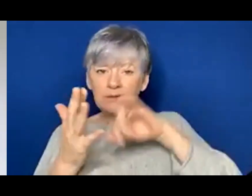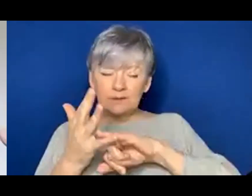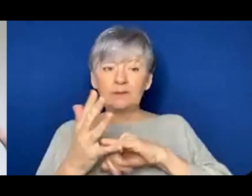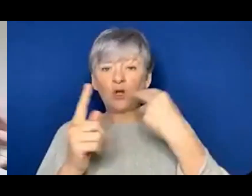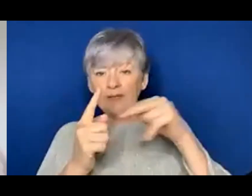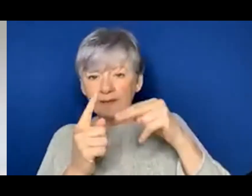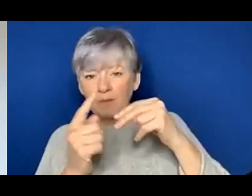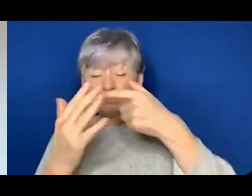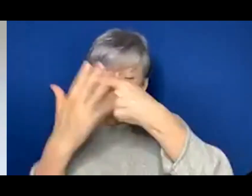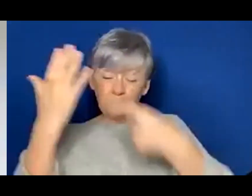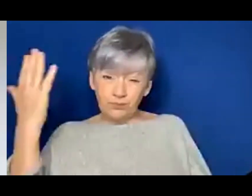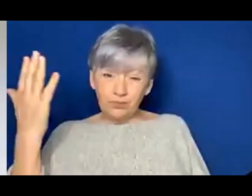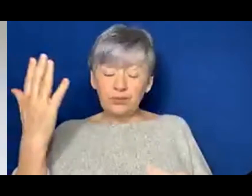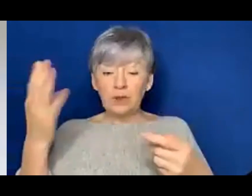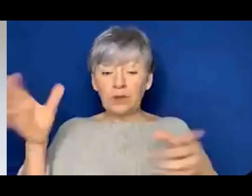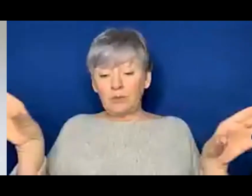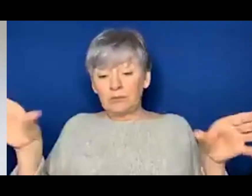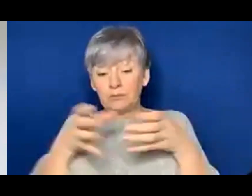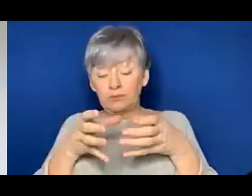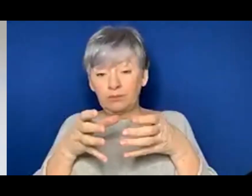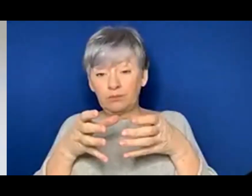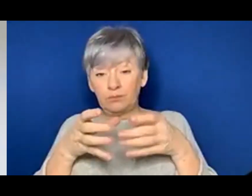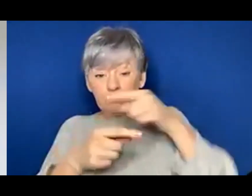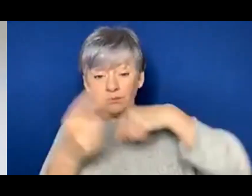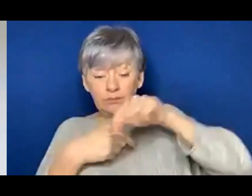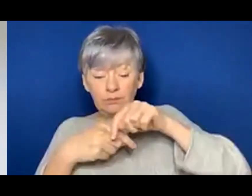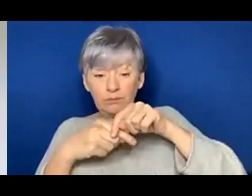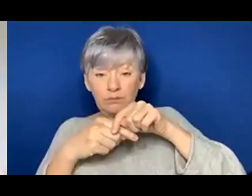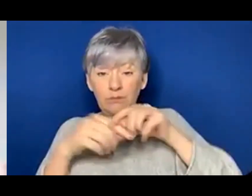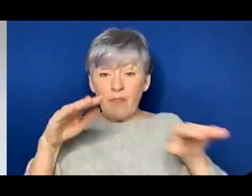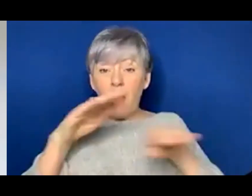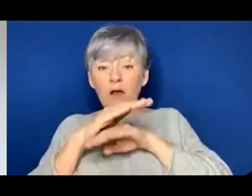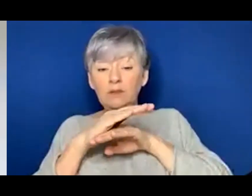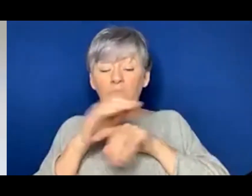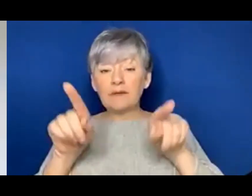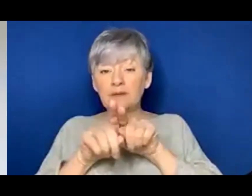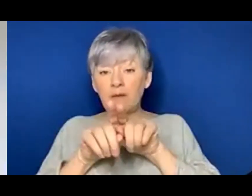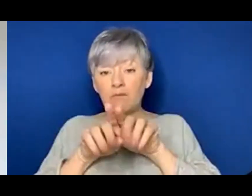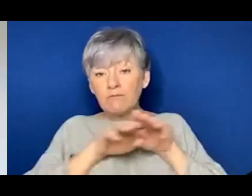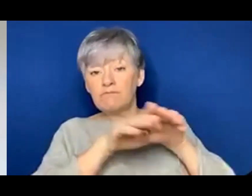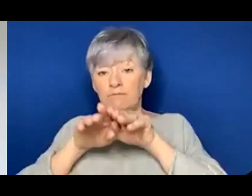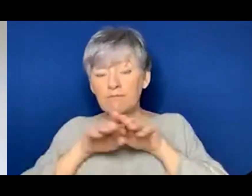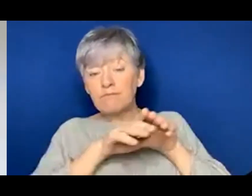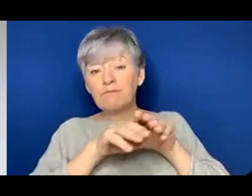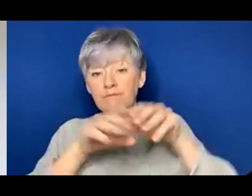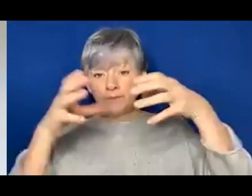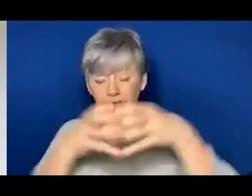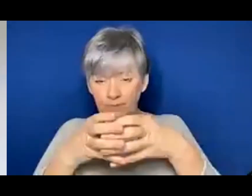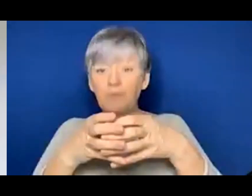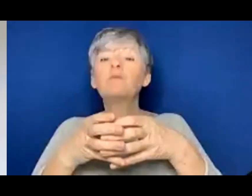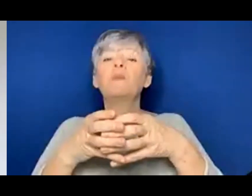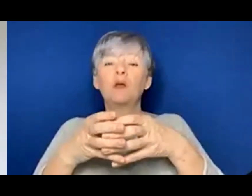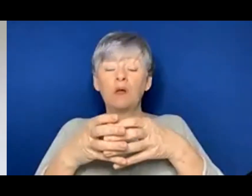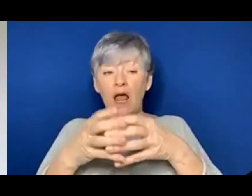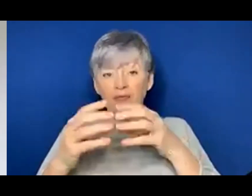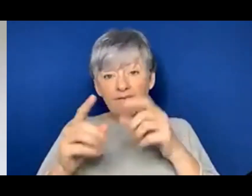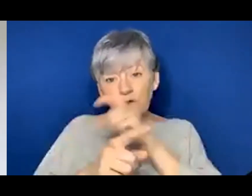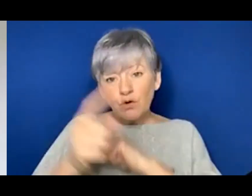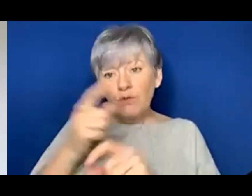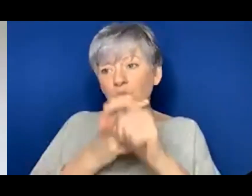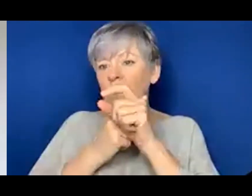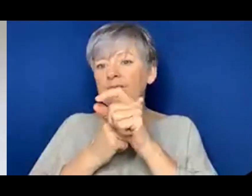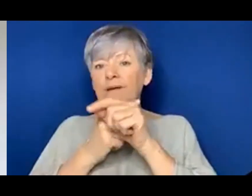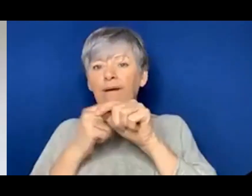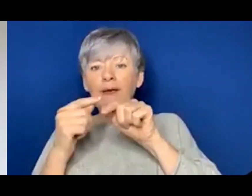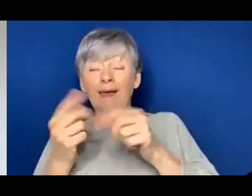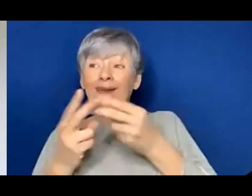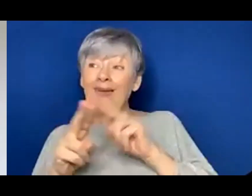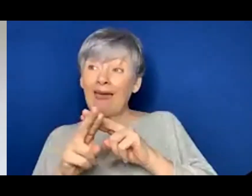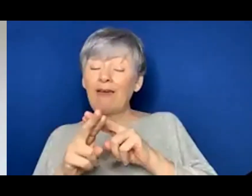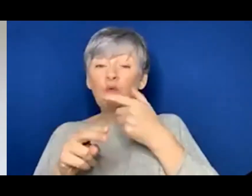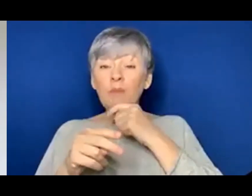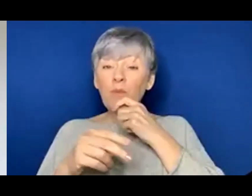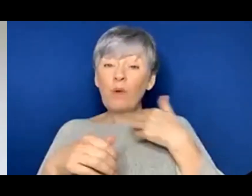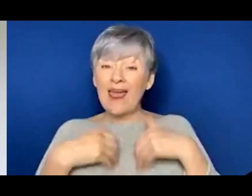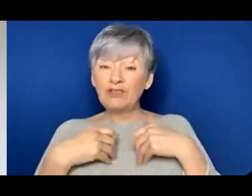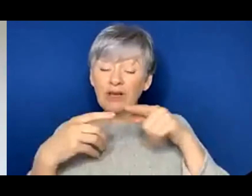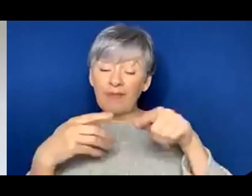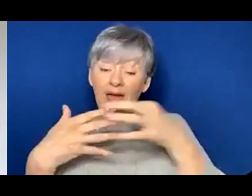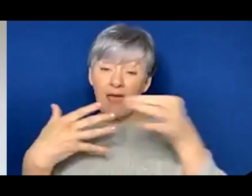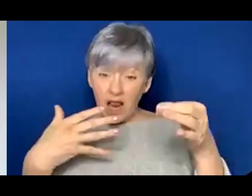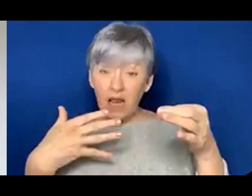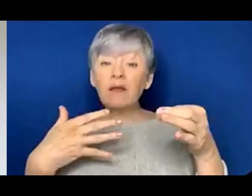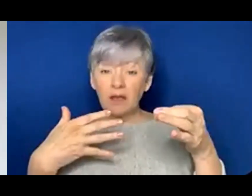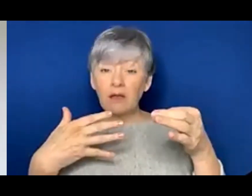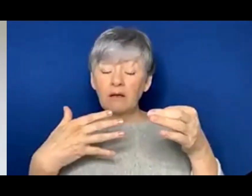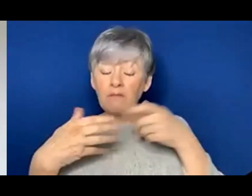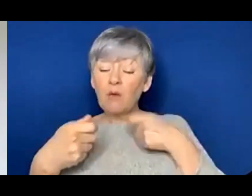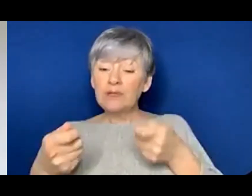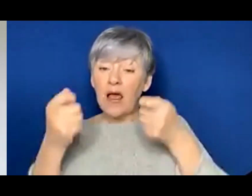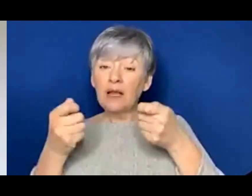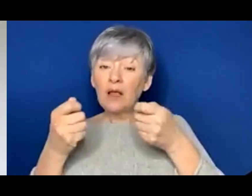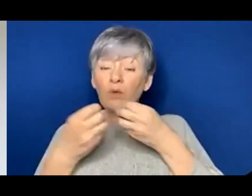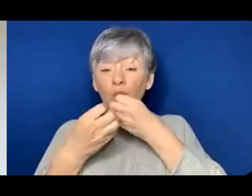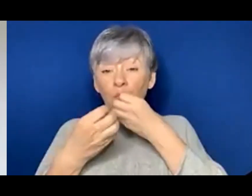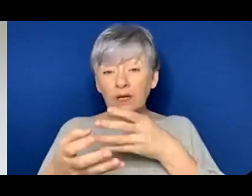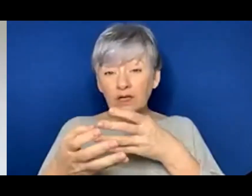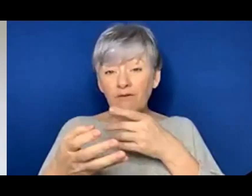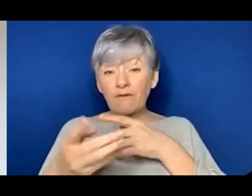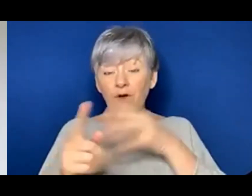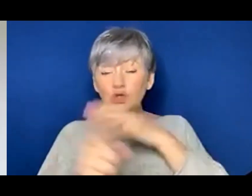into one particular banner, to create grounds for activism and community - I recommend